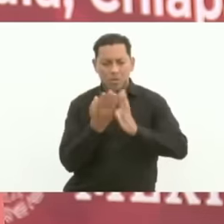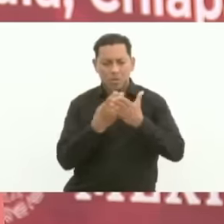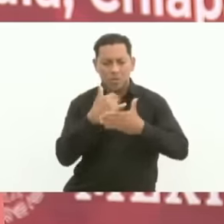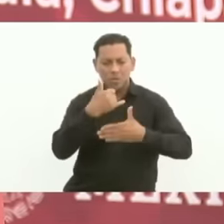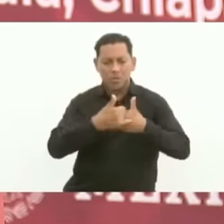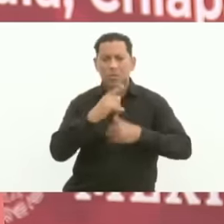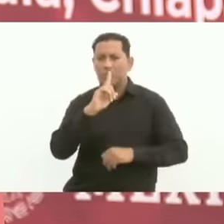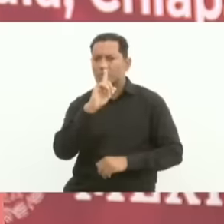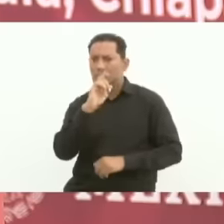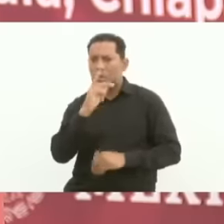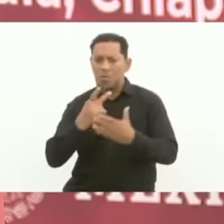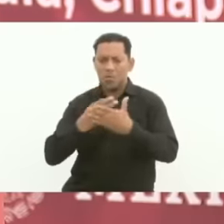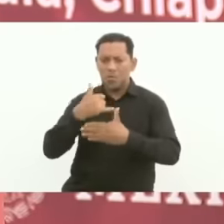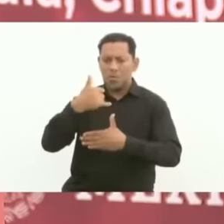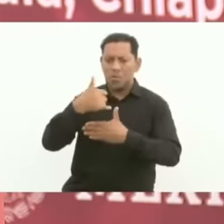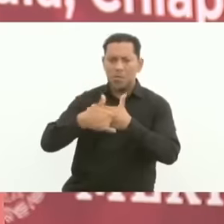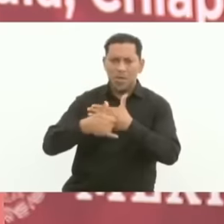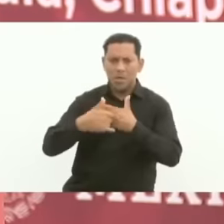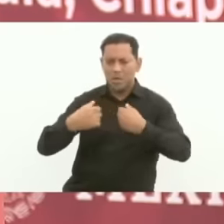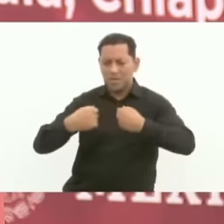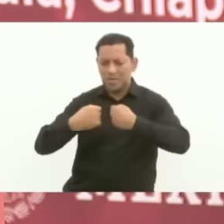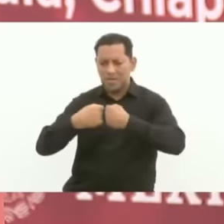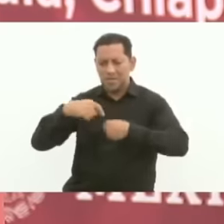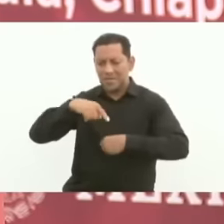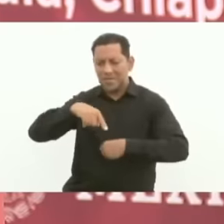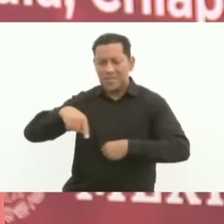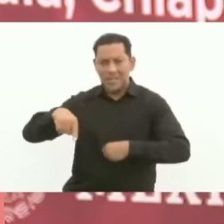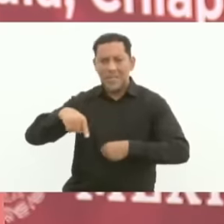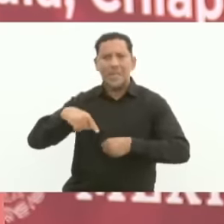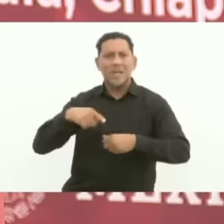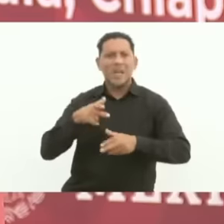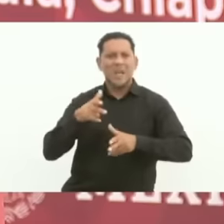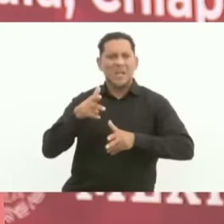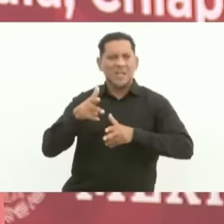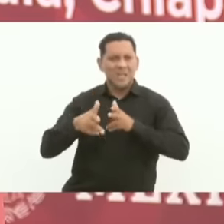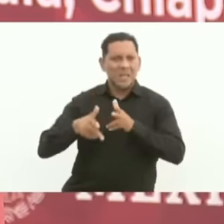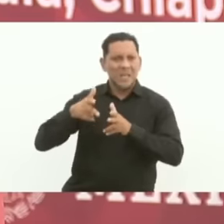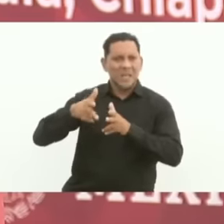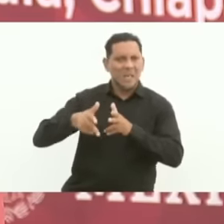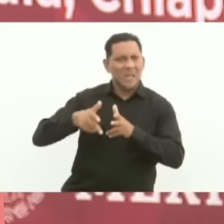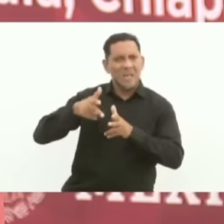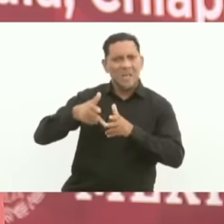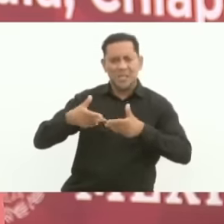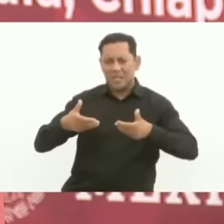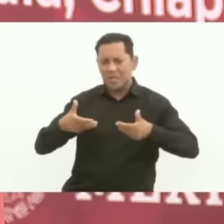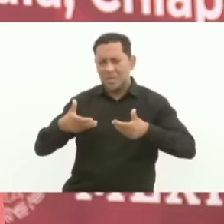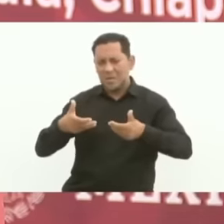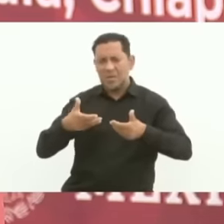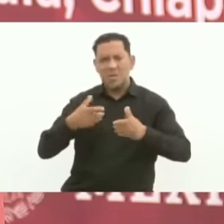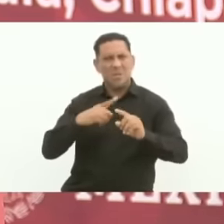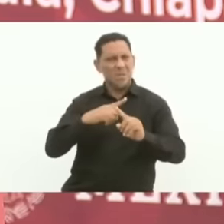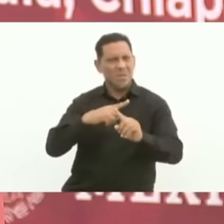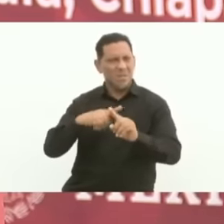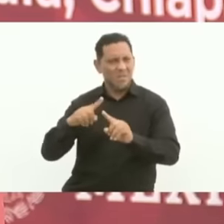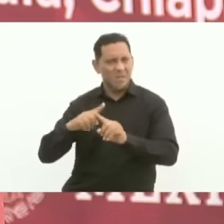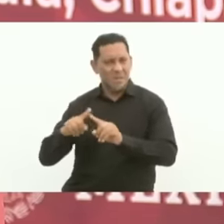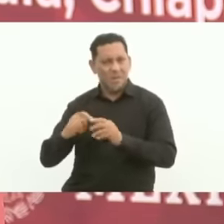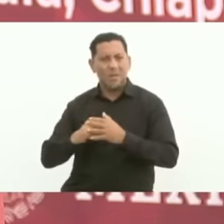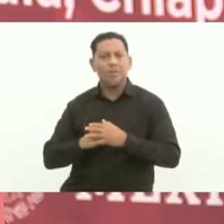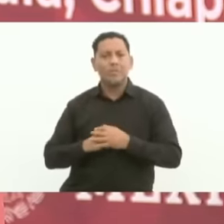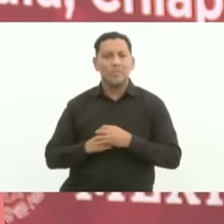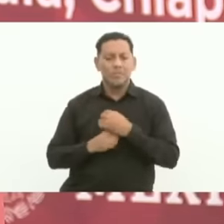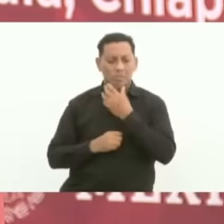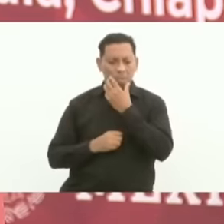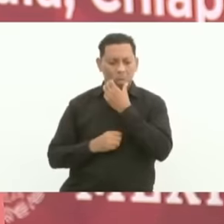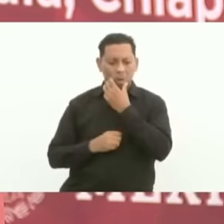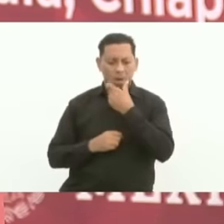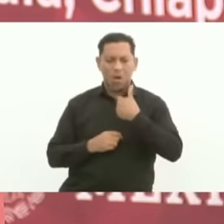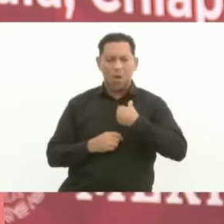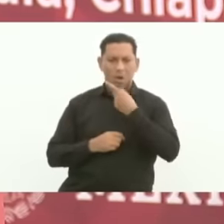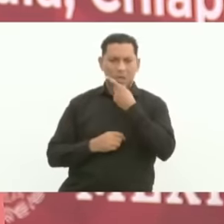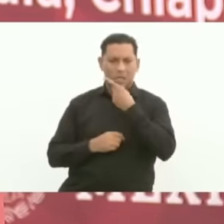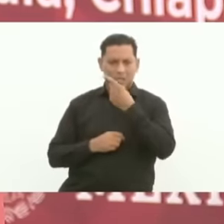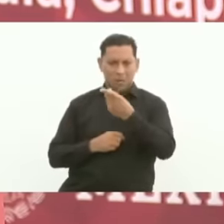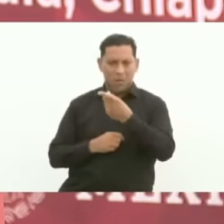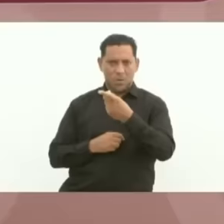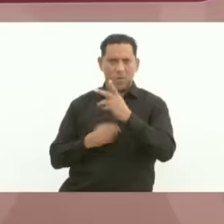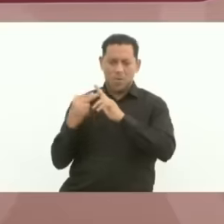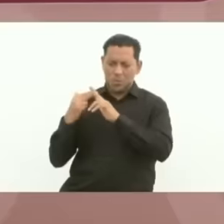customs works railway road works and in this process that I call historical transition because